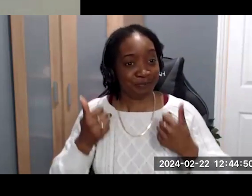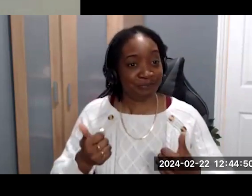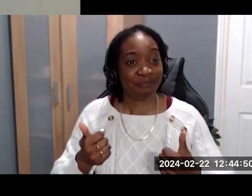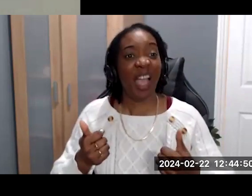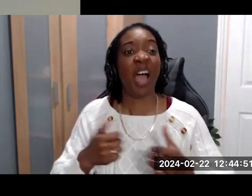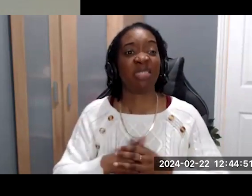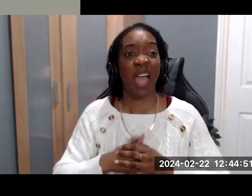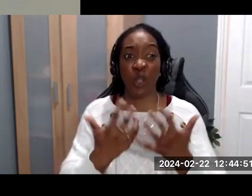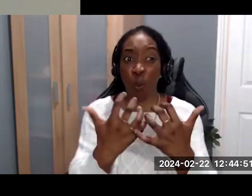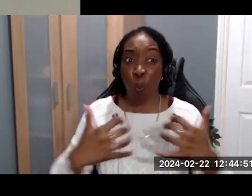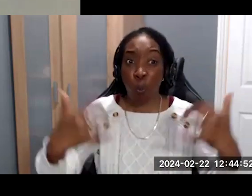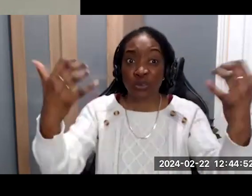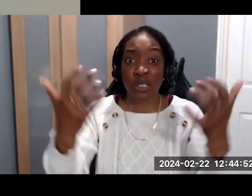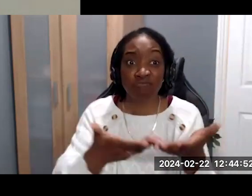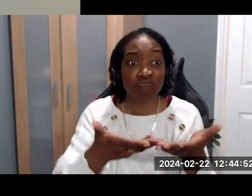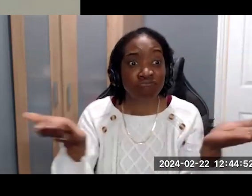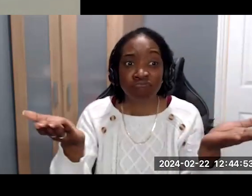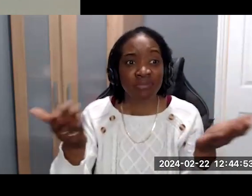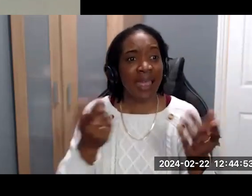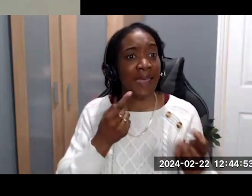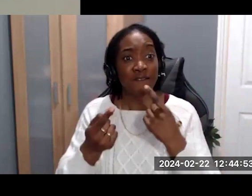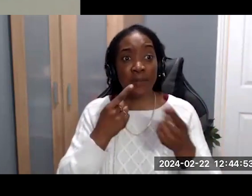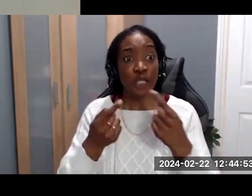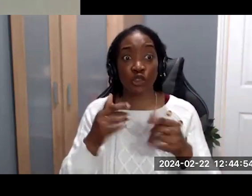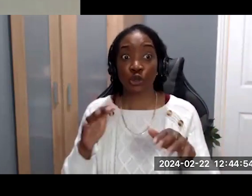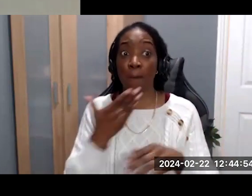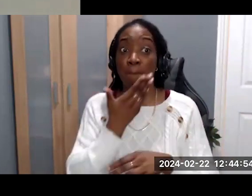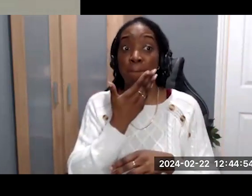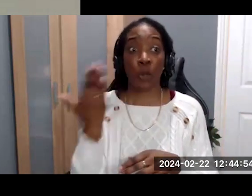audience if you do have any information that we have not yet covered uh that you would like